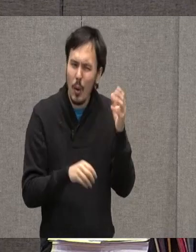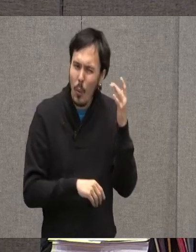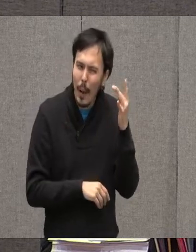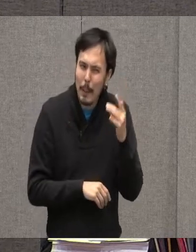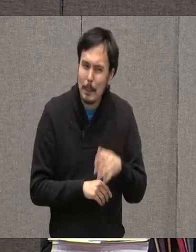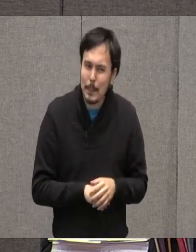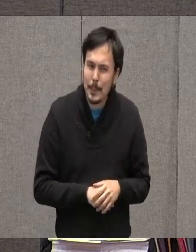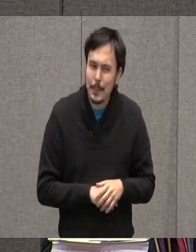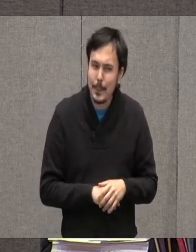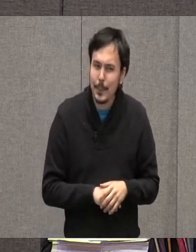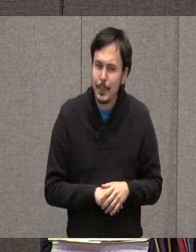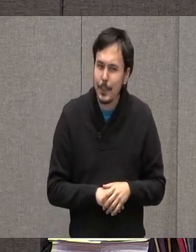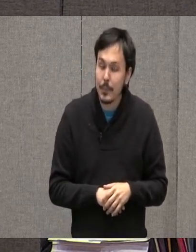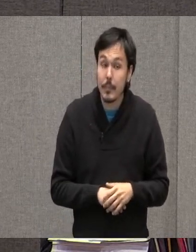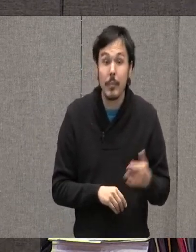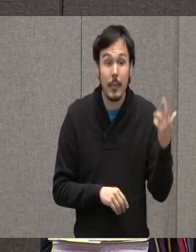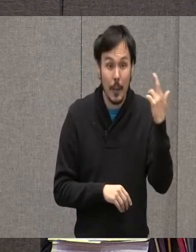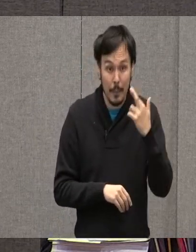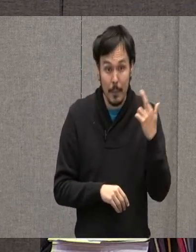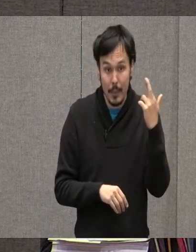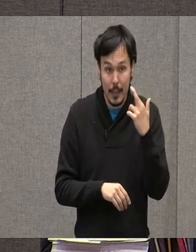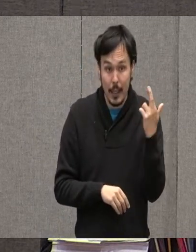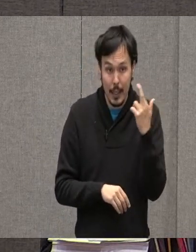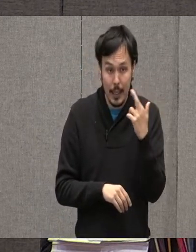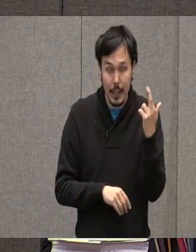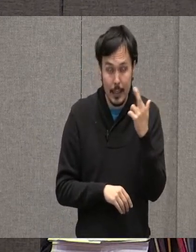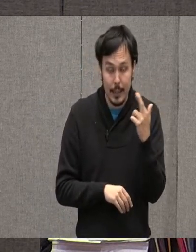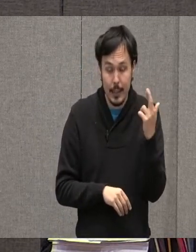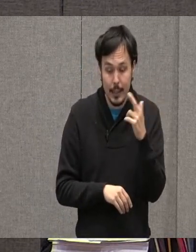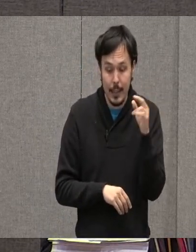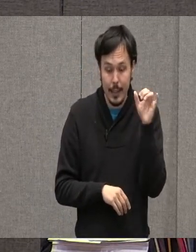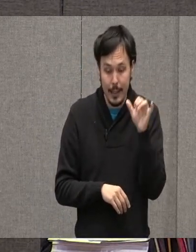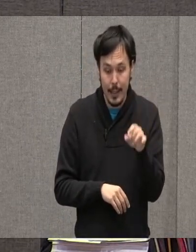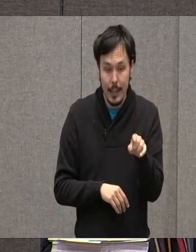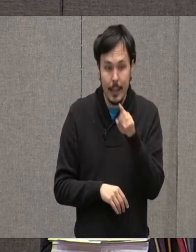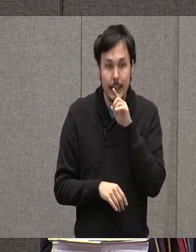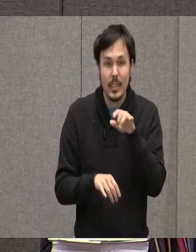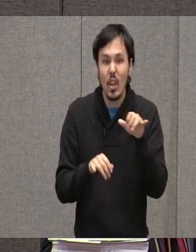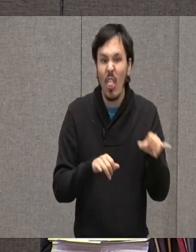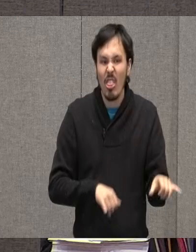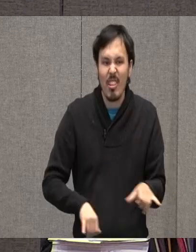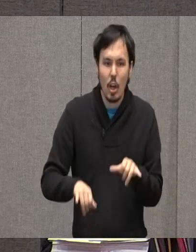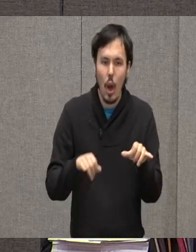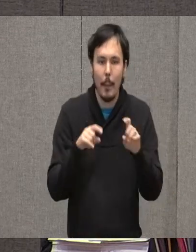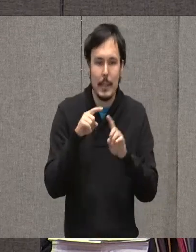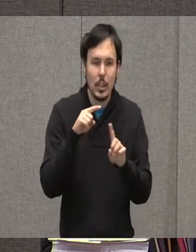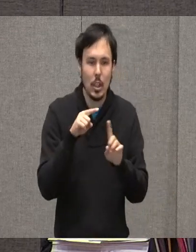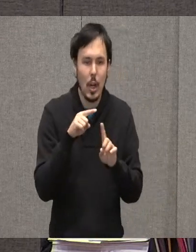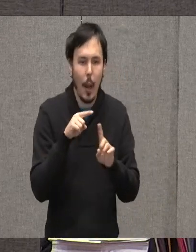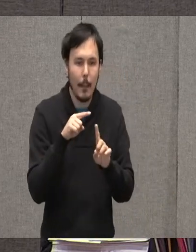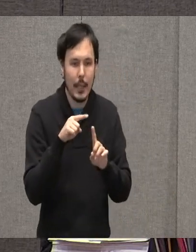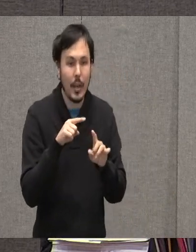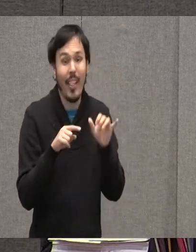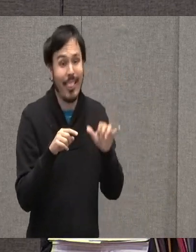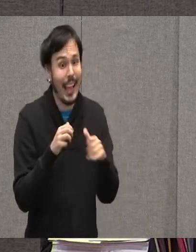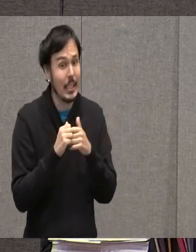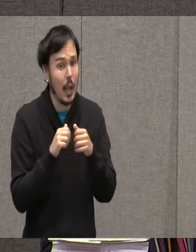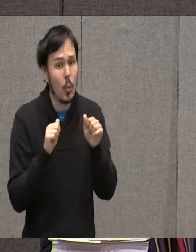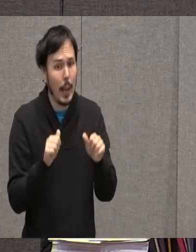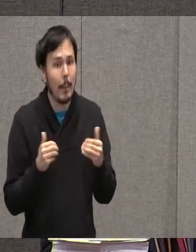We were able to add them because that is the, we had common denominators. That's the only way we're able to add 'em.